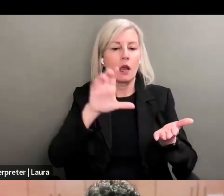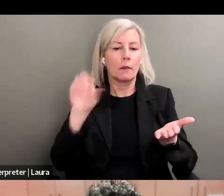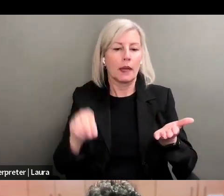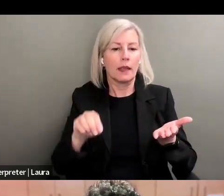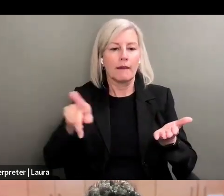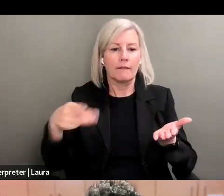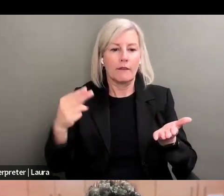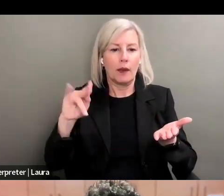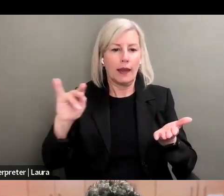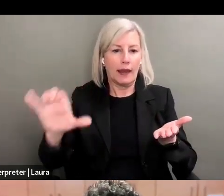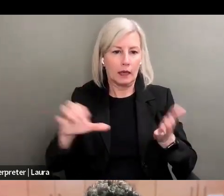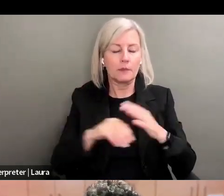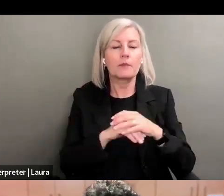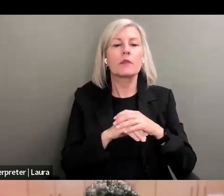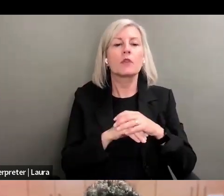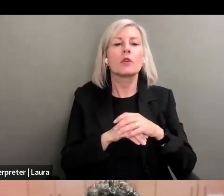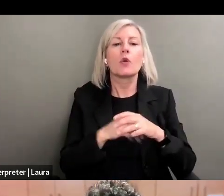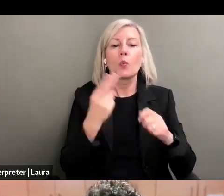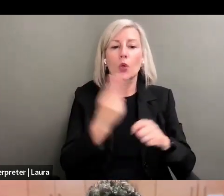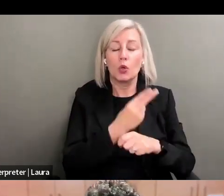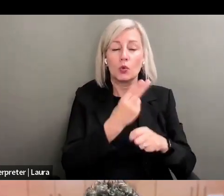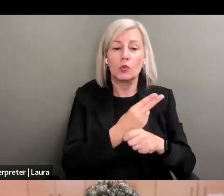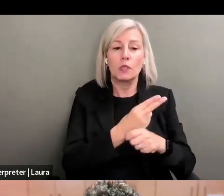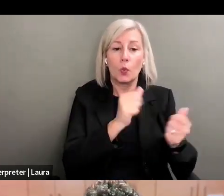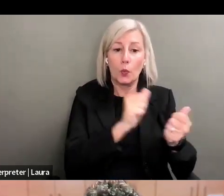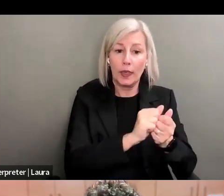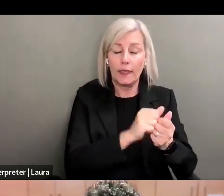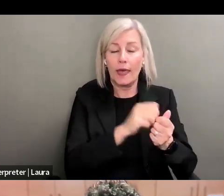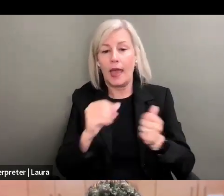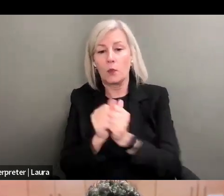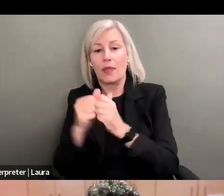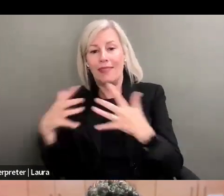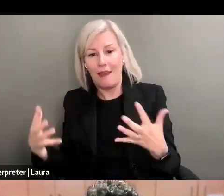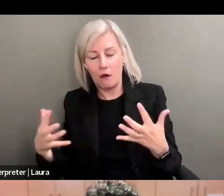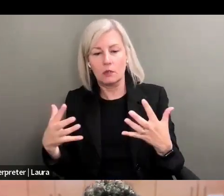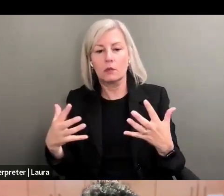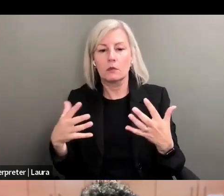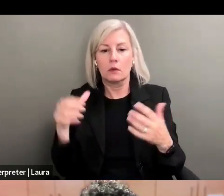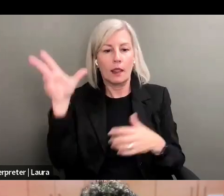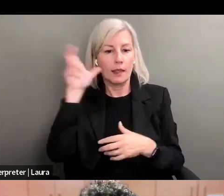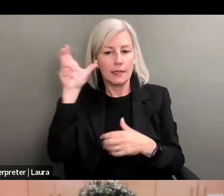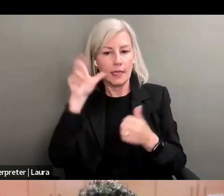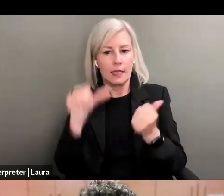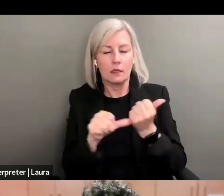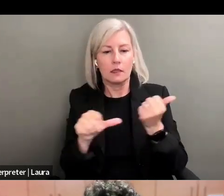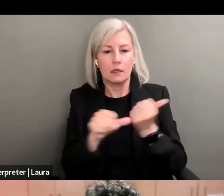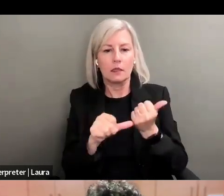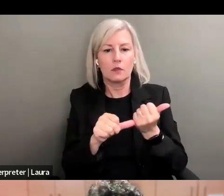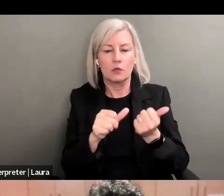We utilize it with and without assistive listening devices to help assess the benefit of